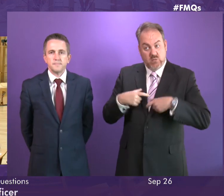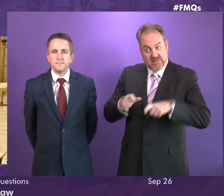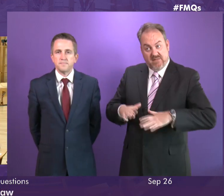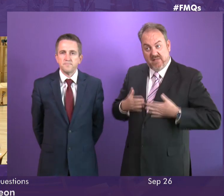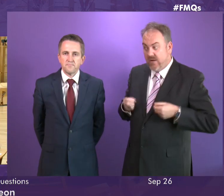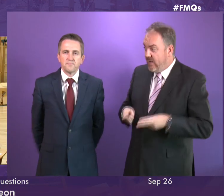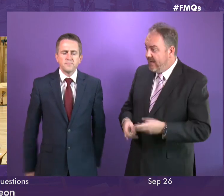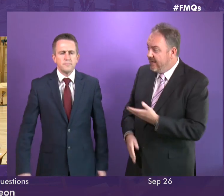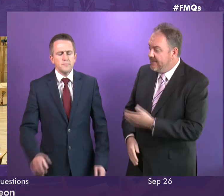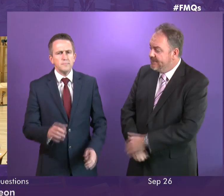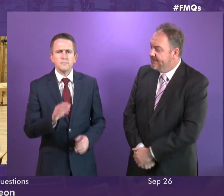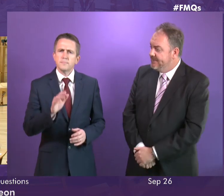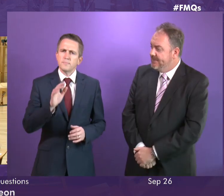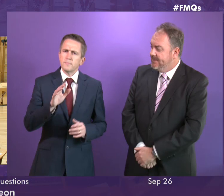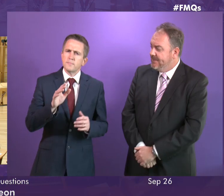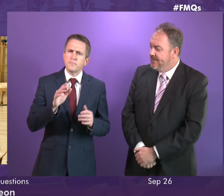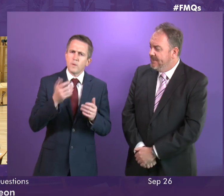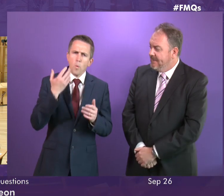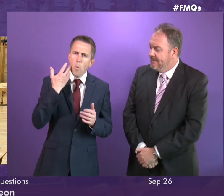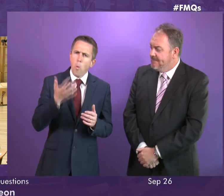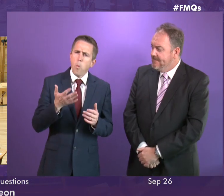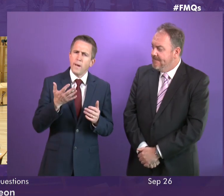The First Minister (Nicola Sturgeon): I have always been open minded about anything